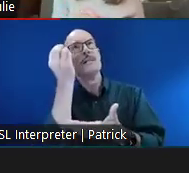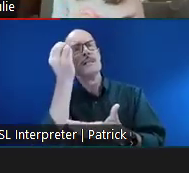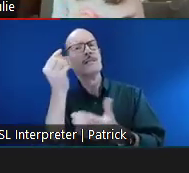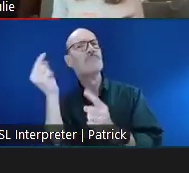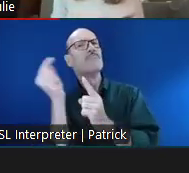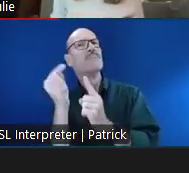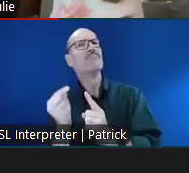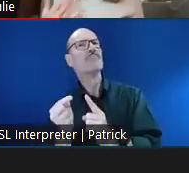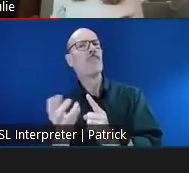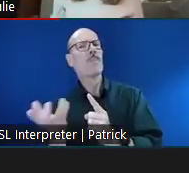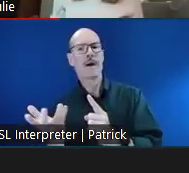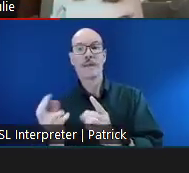Then you can really start to deal with them.